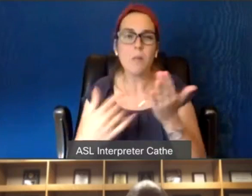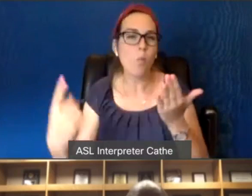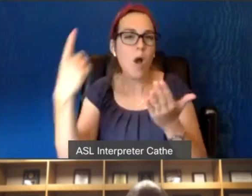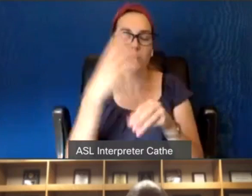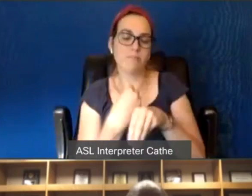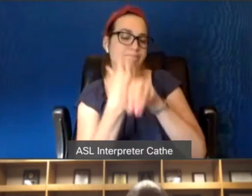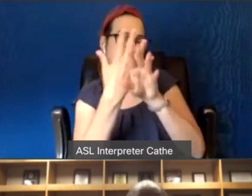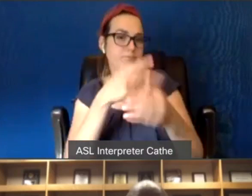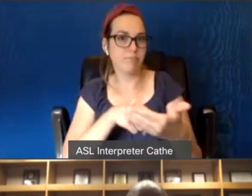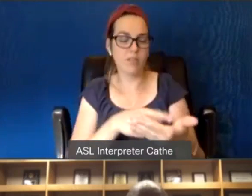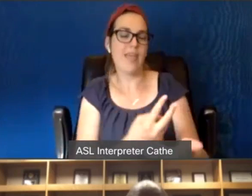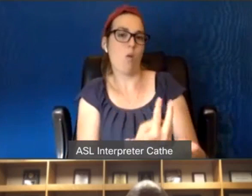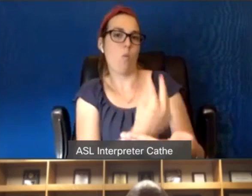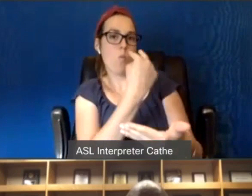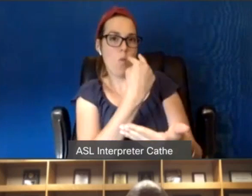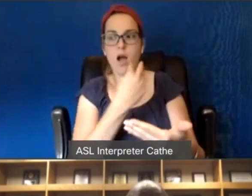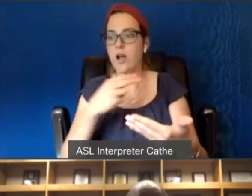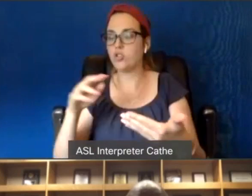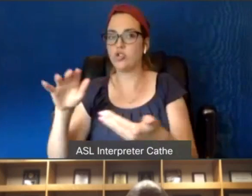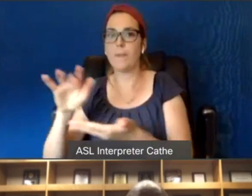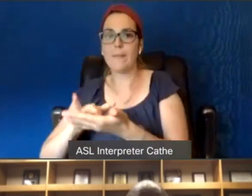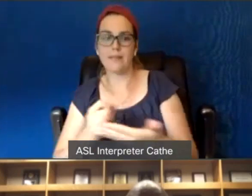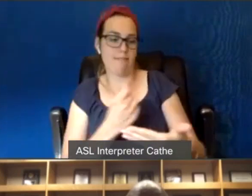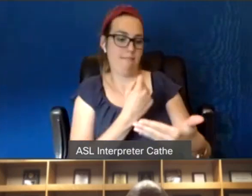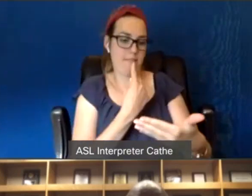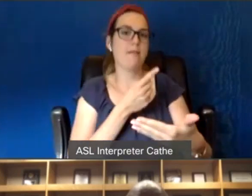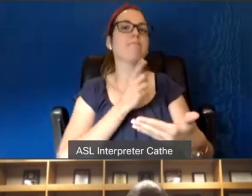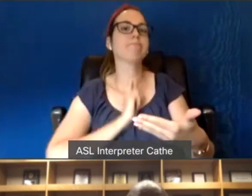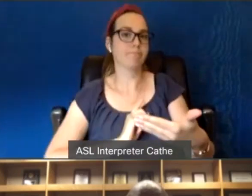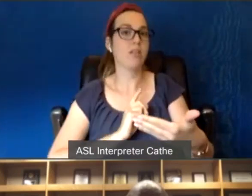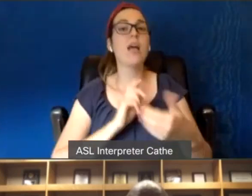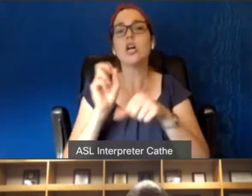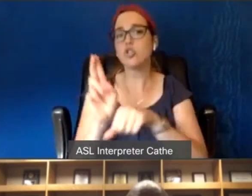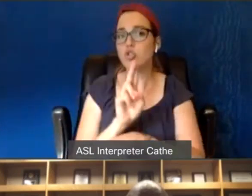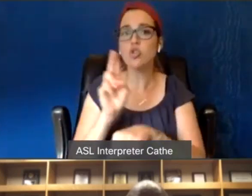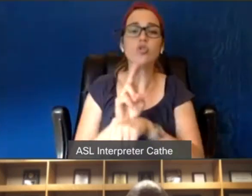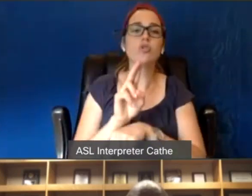this is not with people in drug courts but in people in substance use treatment and mental health treatment,